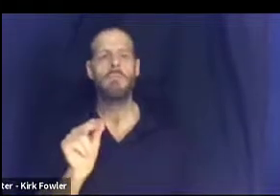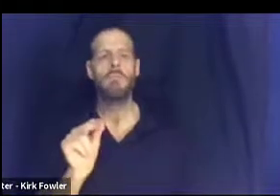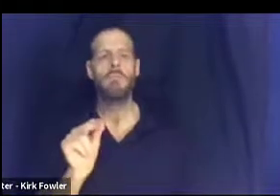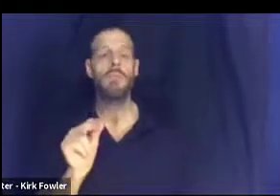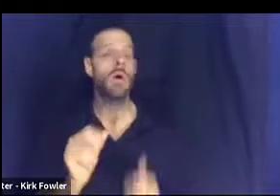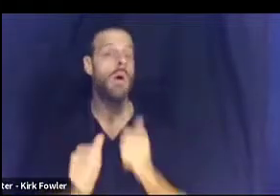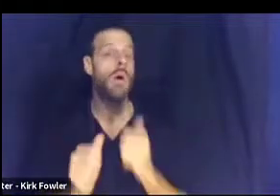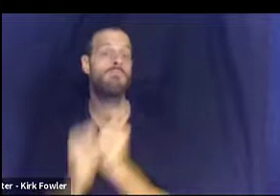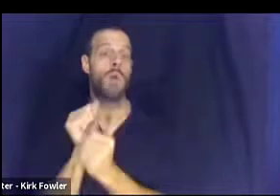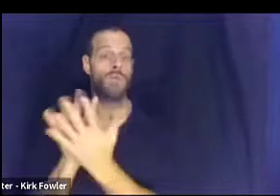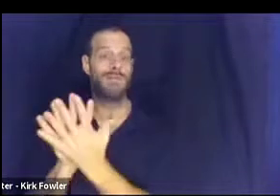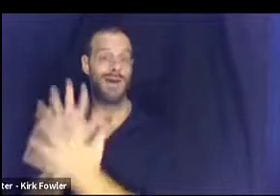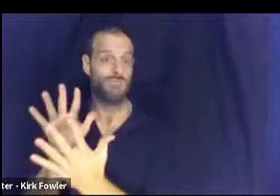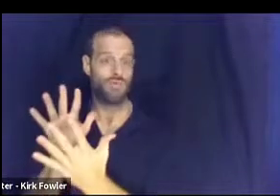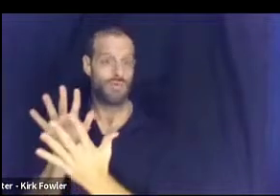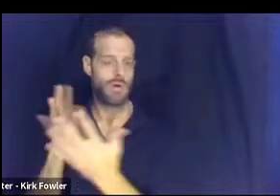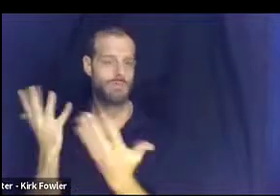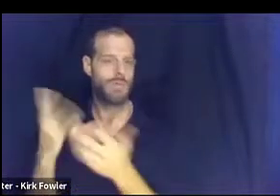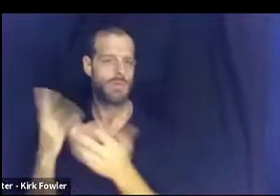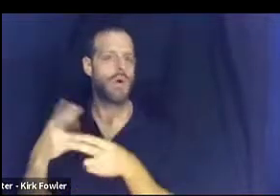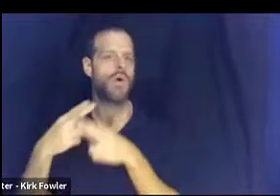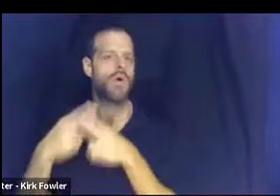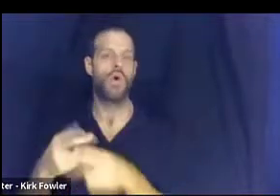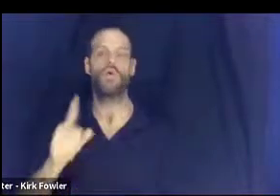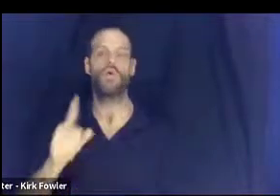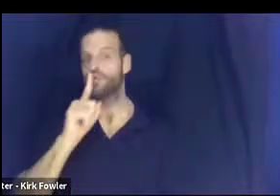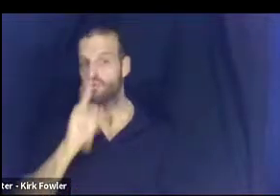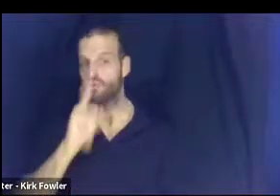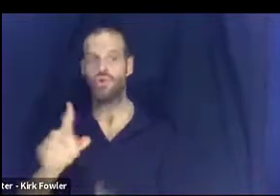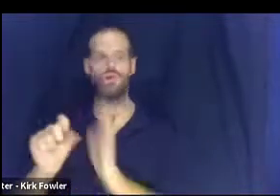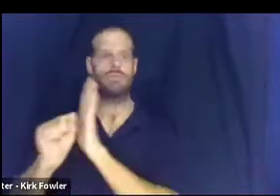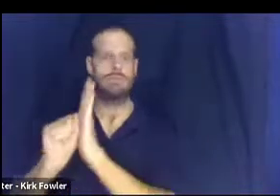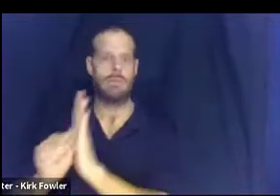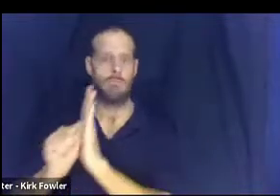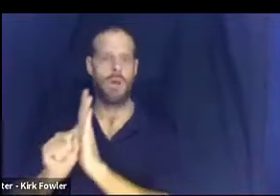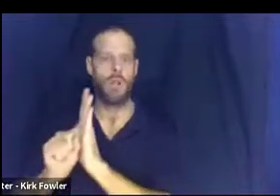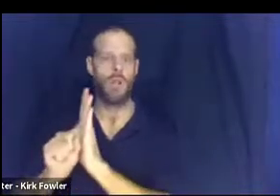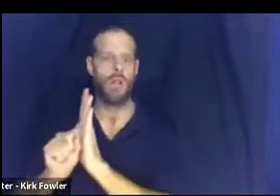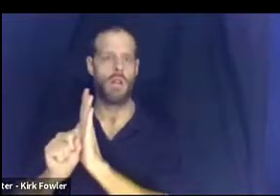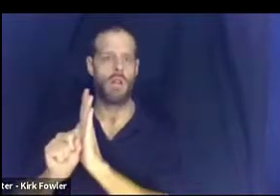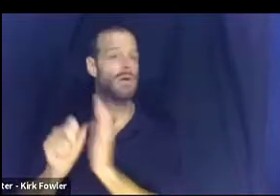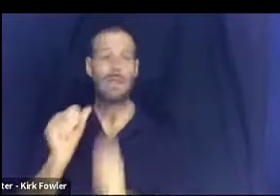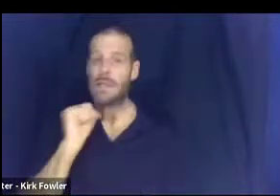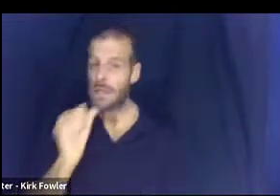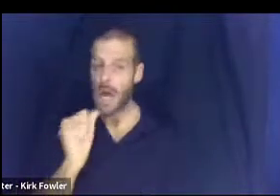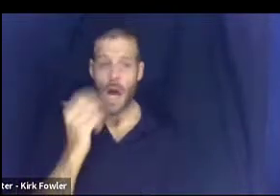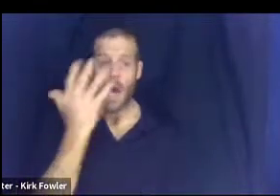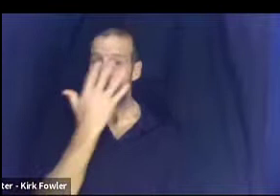and what we would call a true abstract symbol bears no resemblance to the referent,